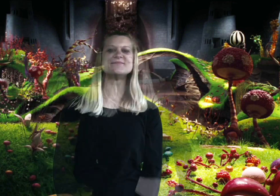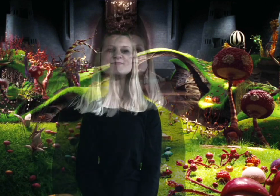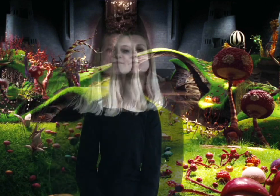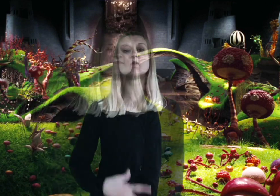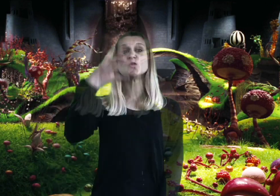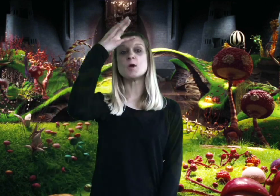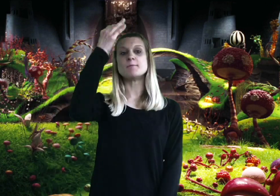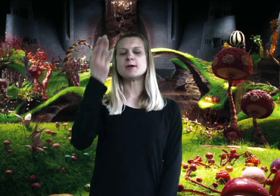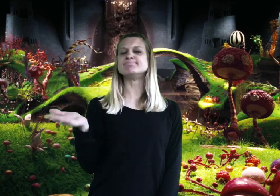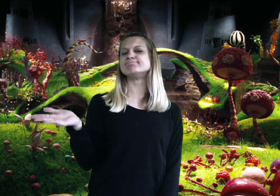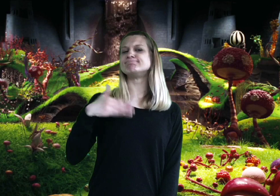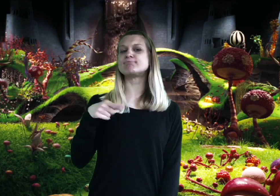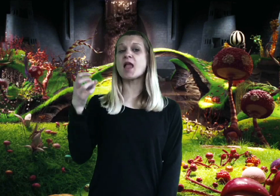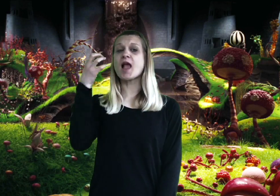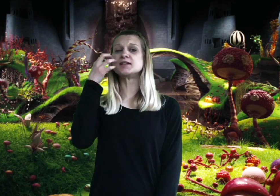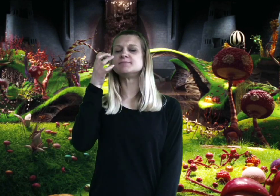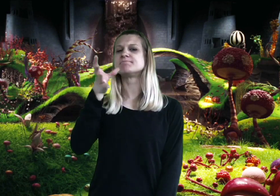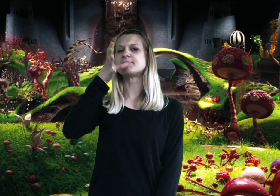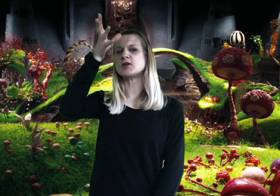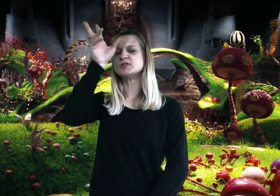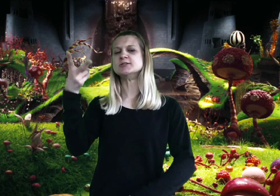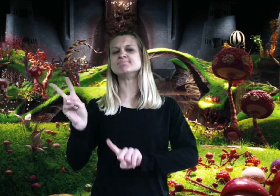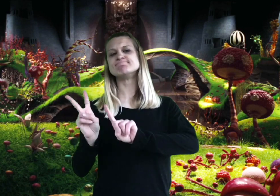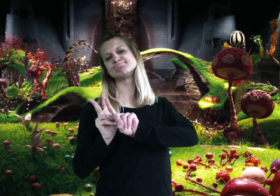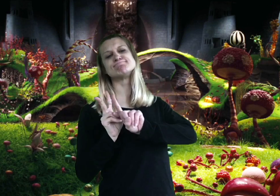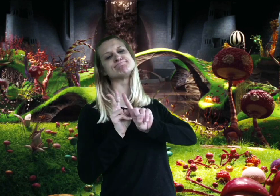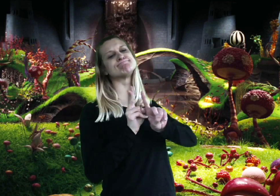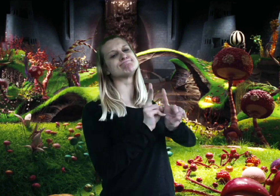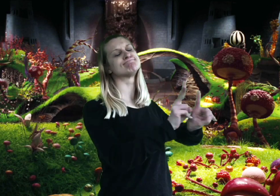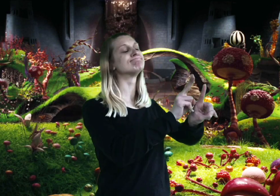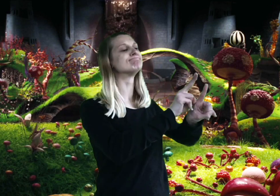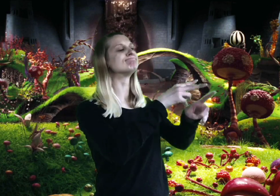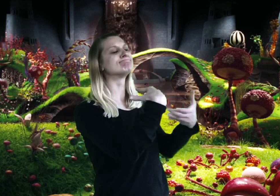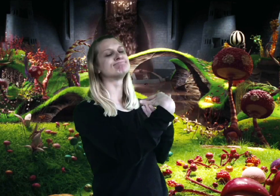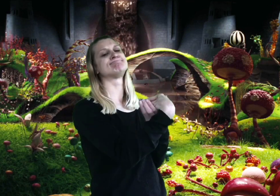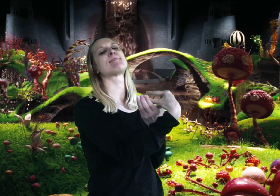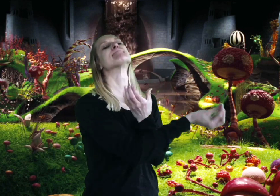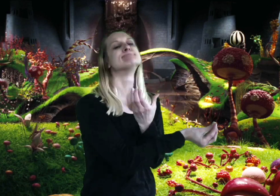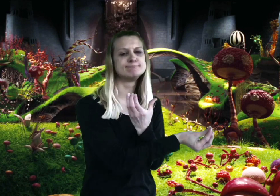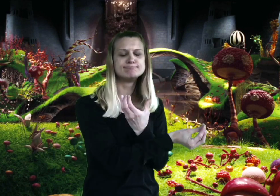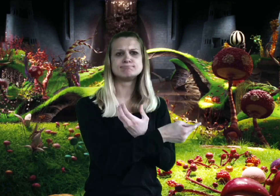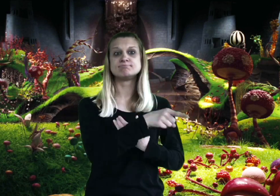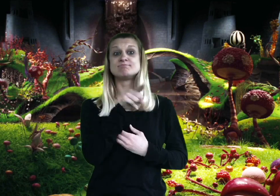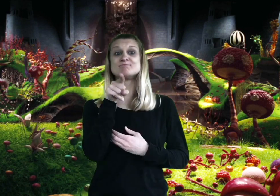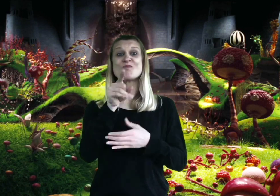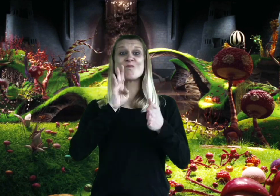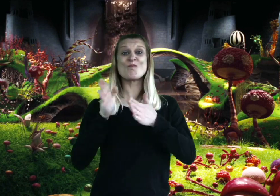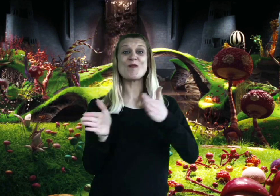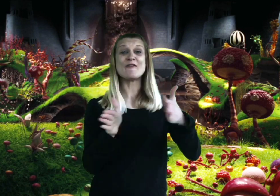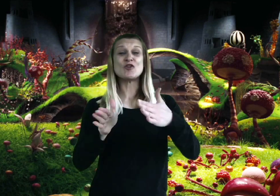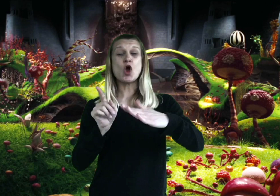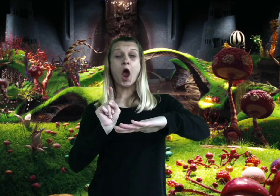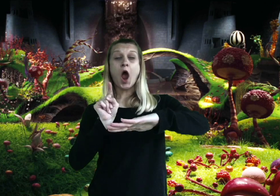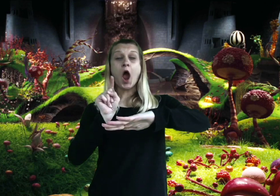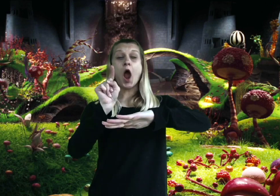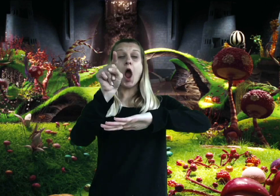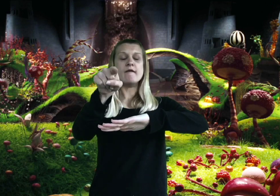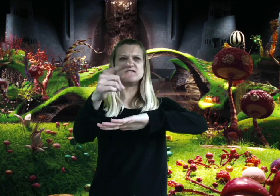As Mr. and Mrs. Gloop and their tiny escort hurried away, the five Oompa-Loompas on the far side